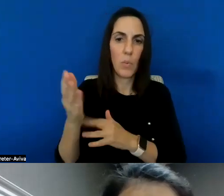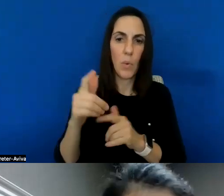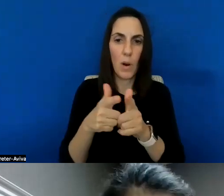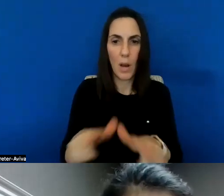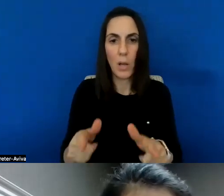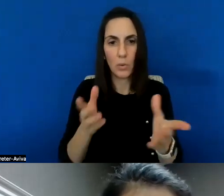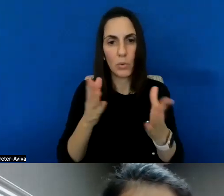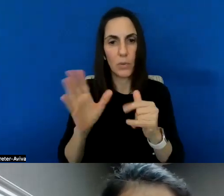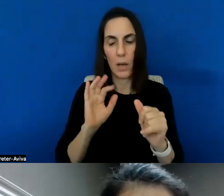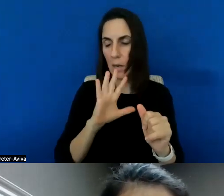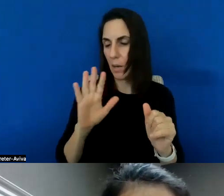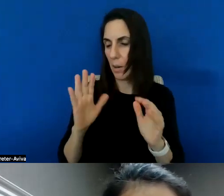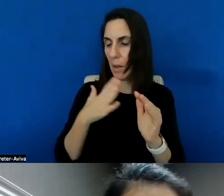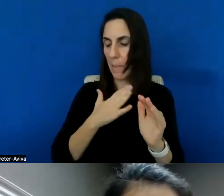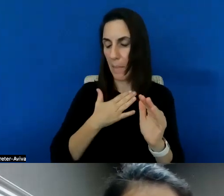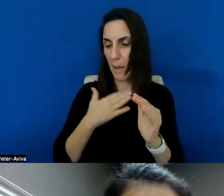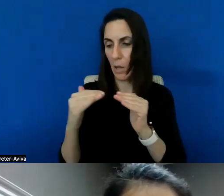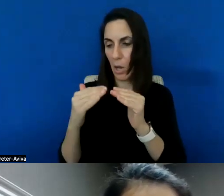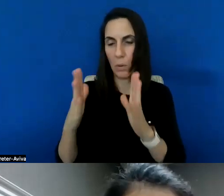will be providing interpretation in American sign language.